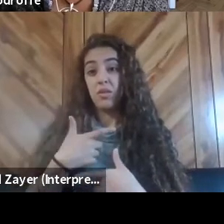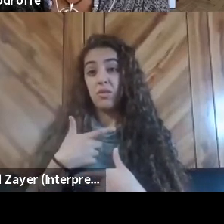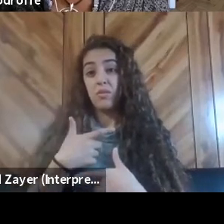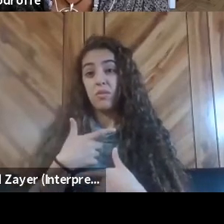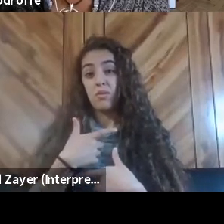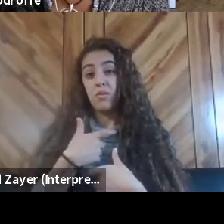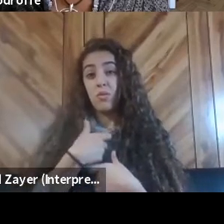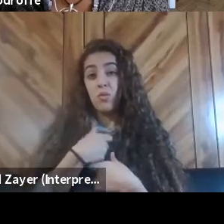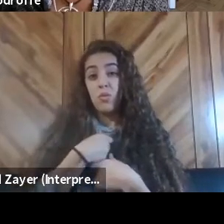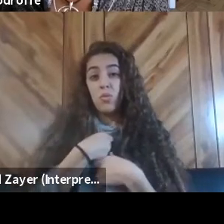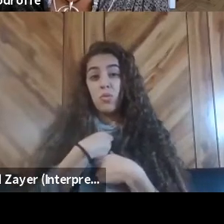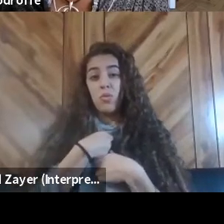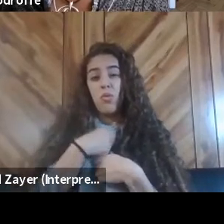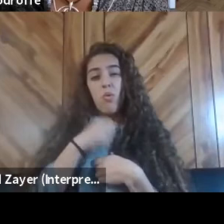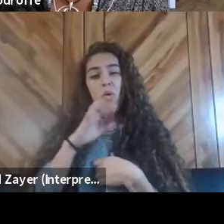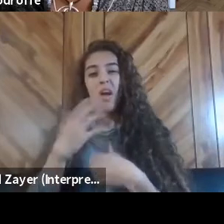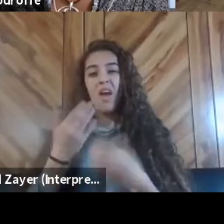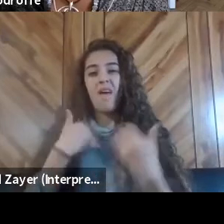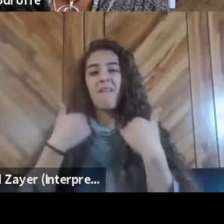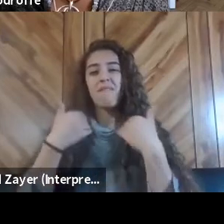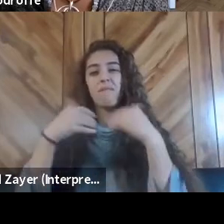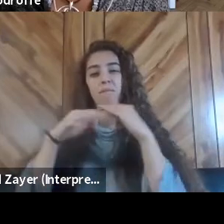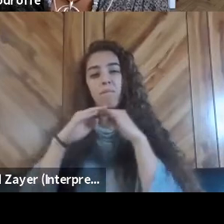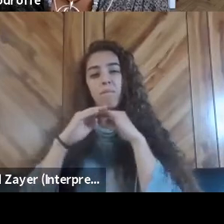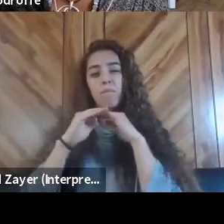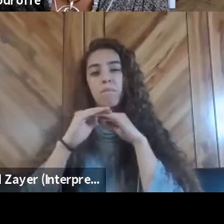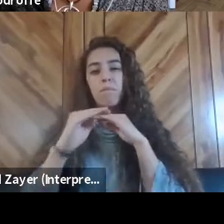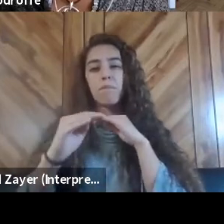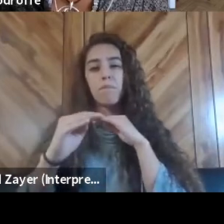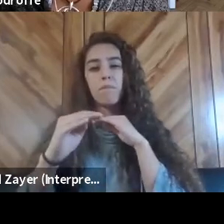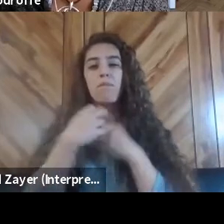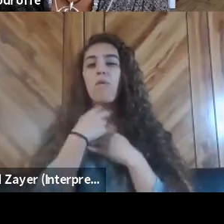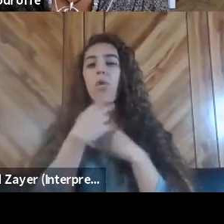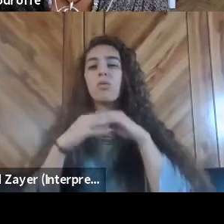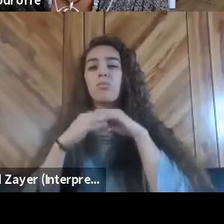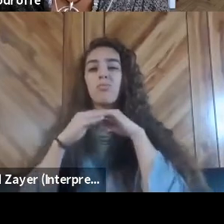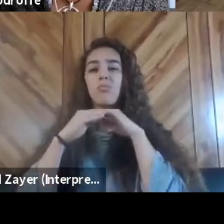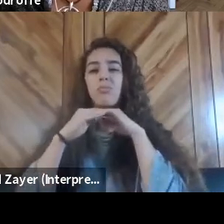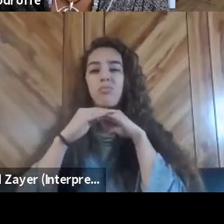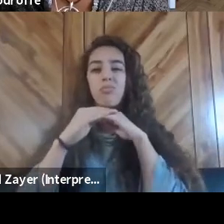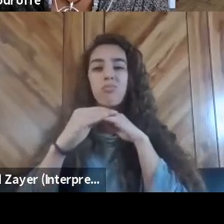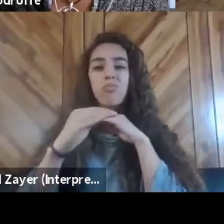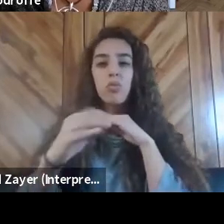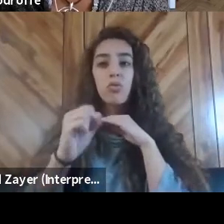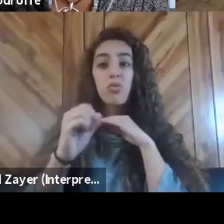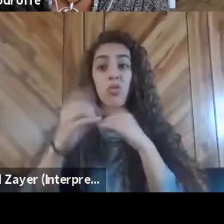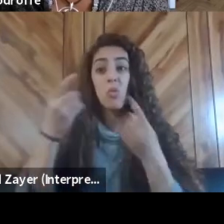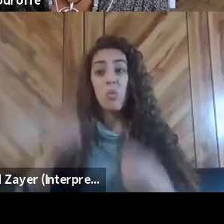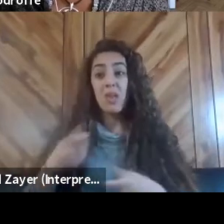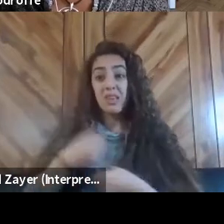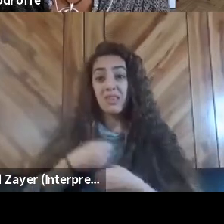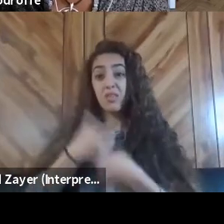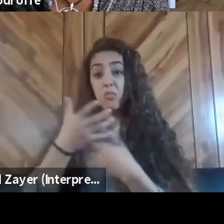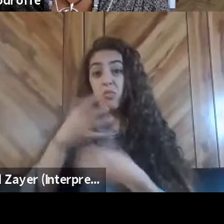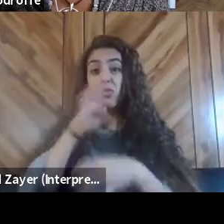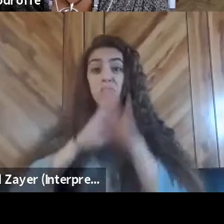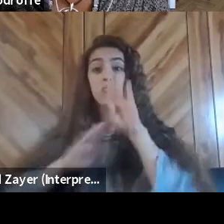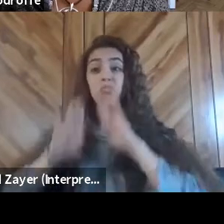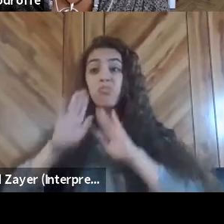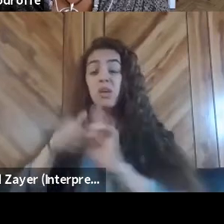tone. So that even when he is expressing frustration, or anger